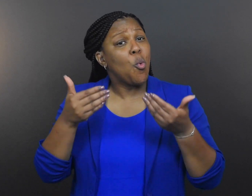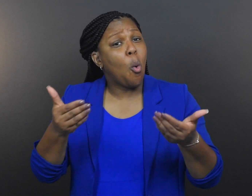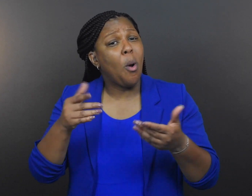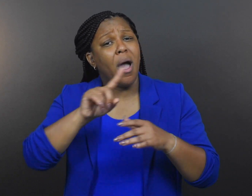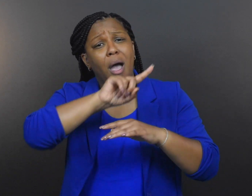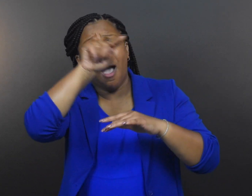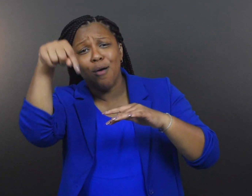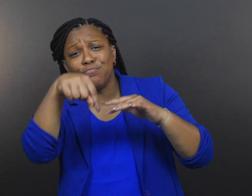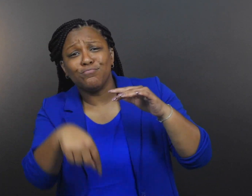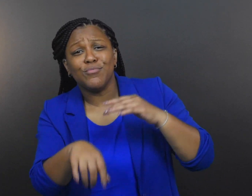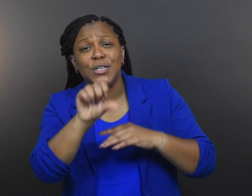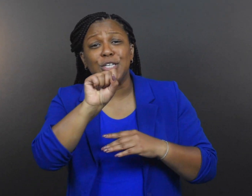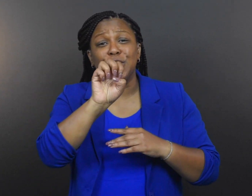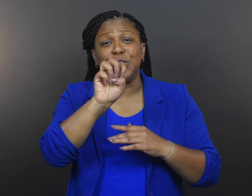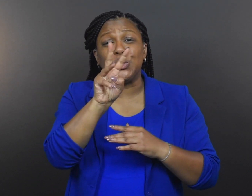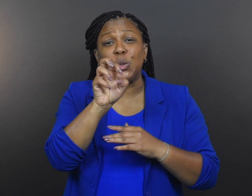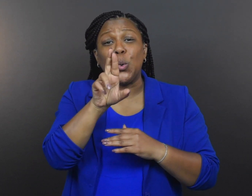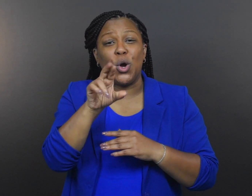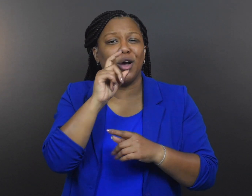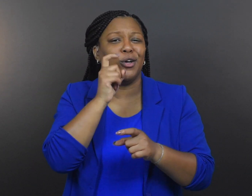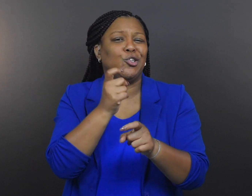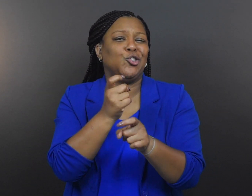Go on, get the sewer jokes out of your system.